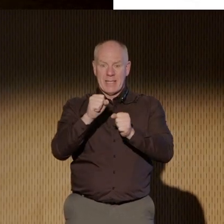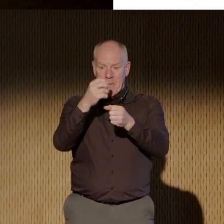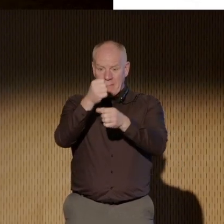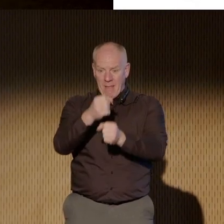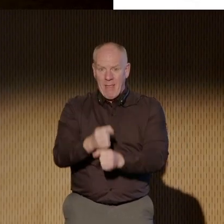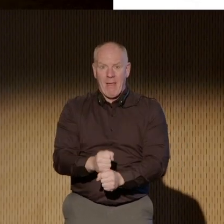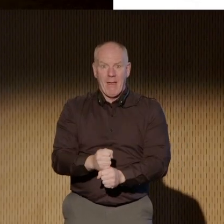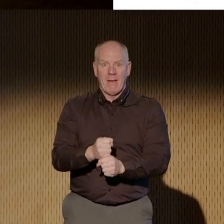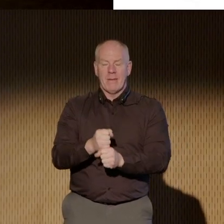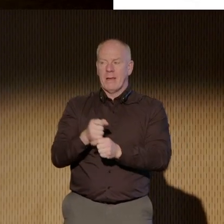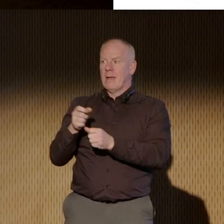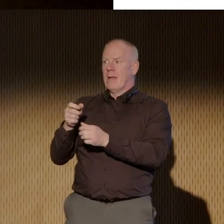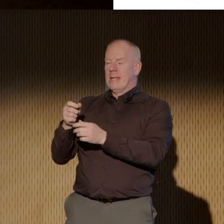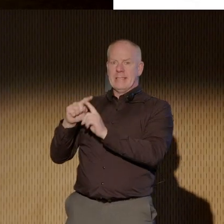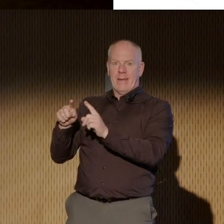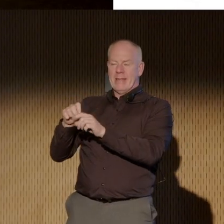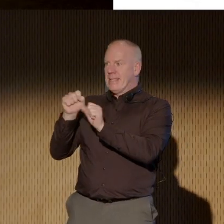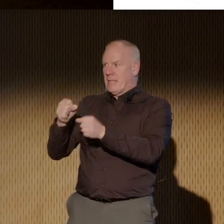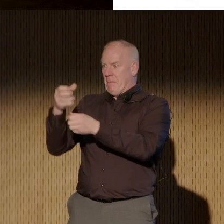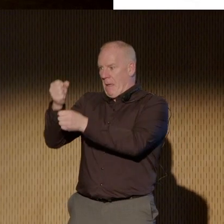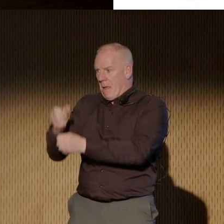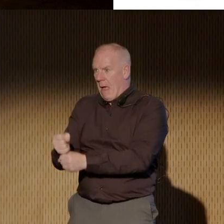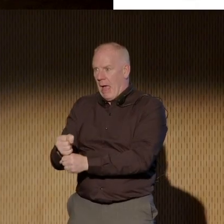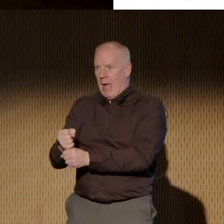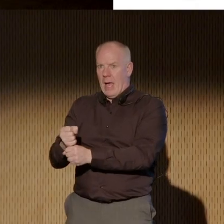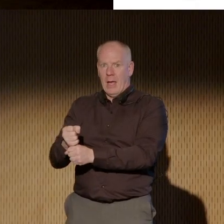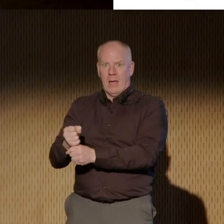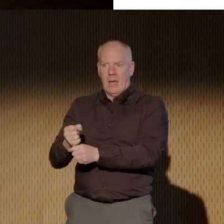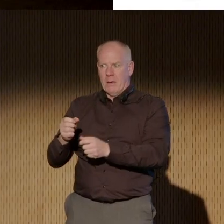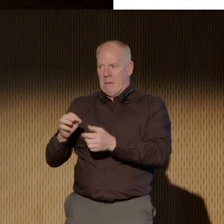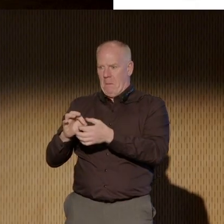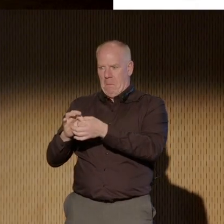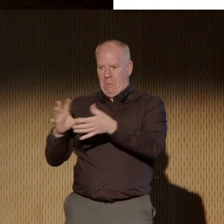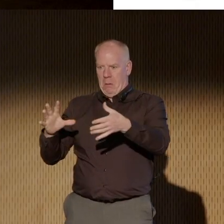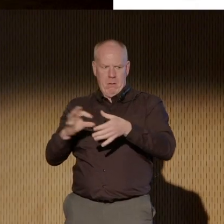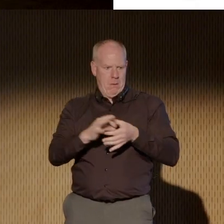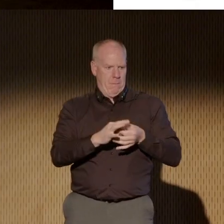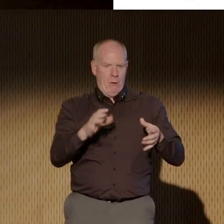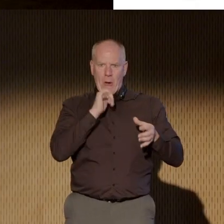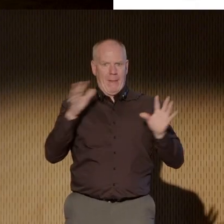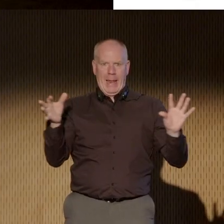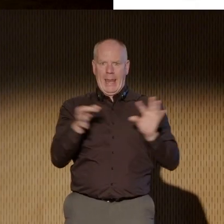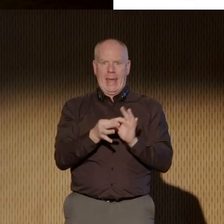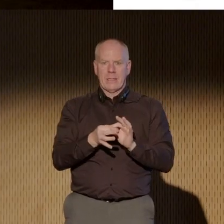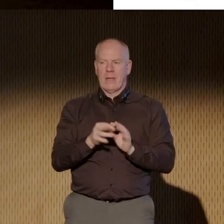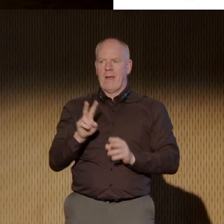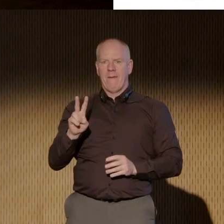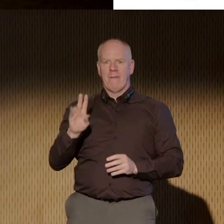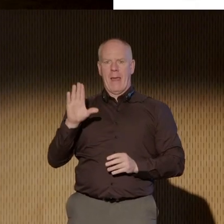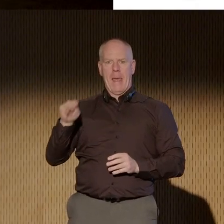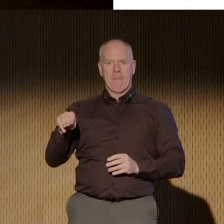have a library system which is capturing other data, our virtual learning environment capturing